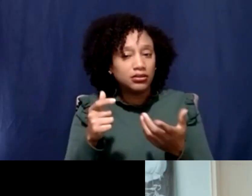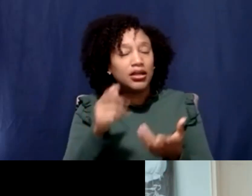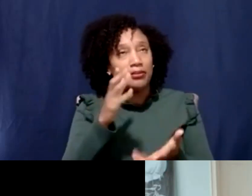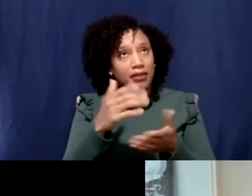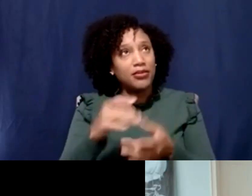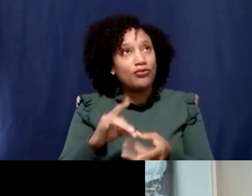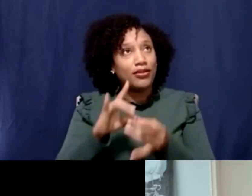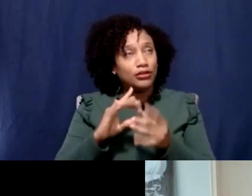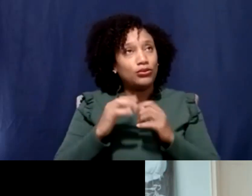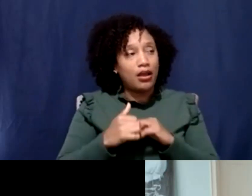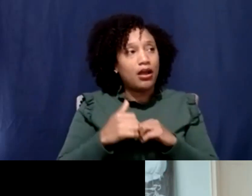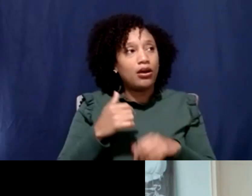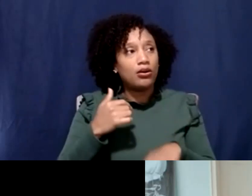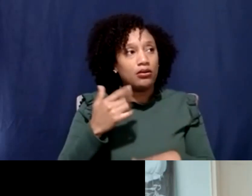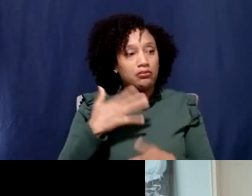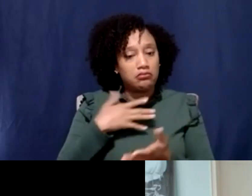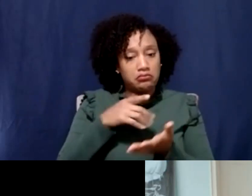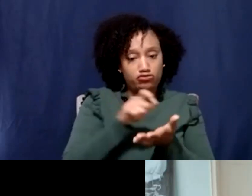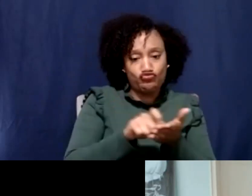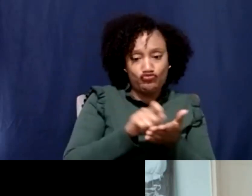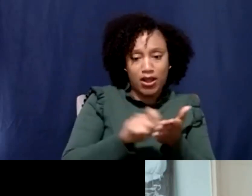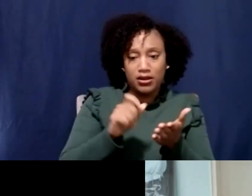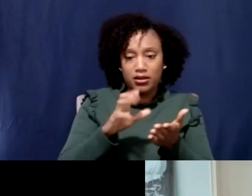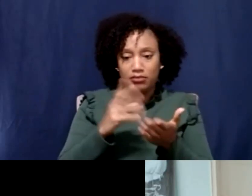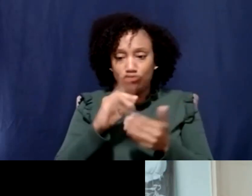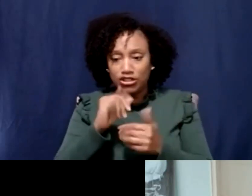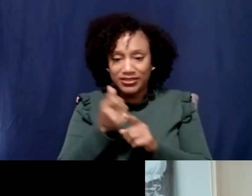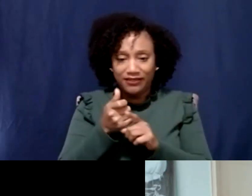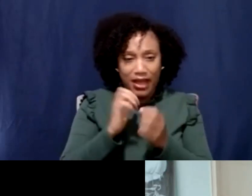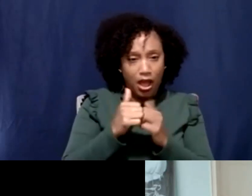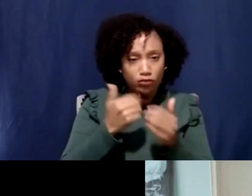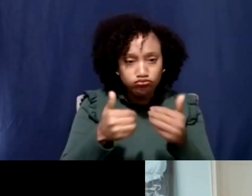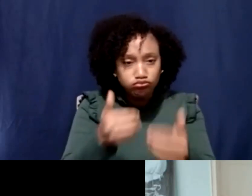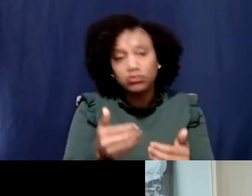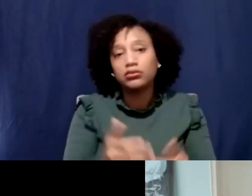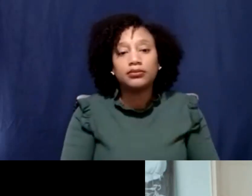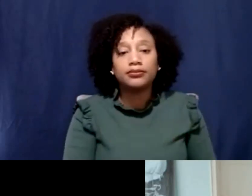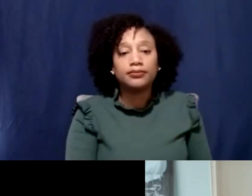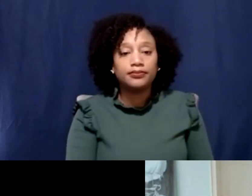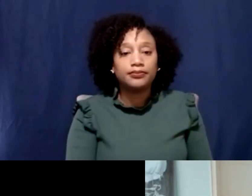to how writing/project is framed. Jovan, I think I might ask